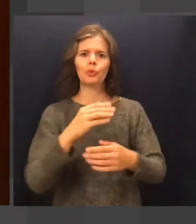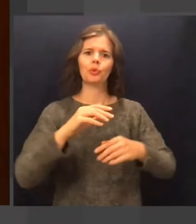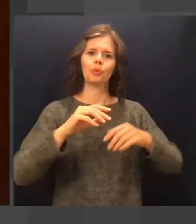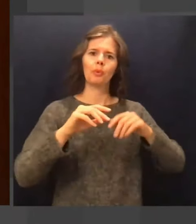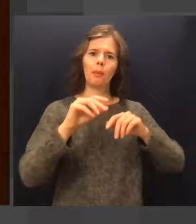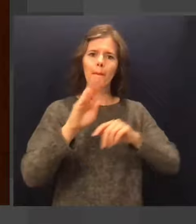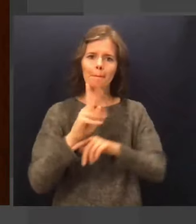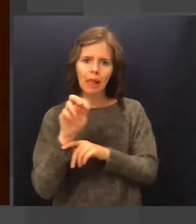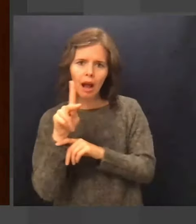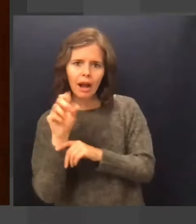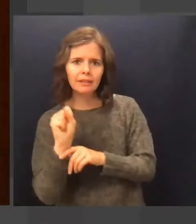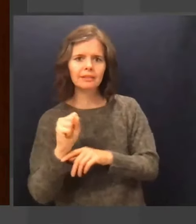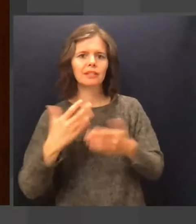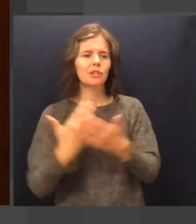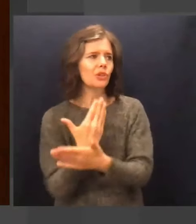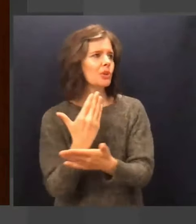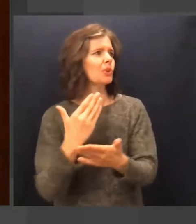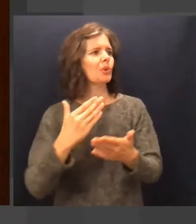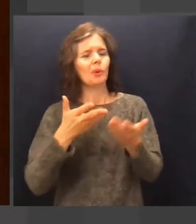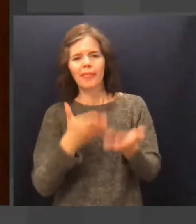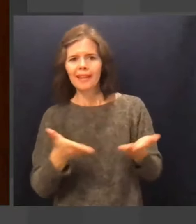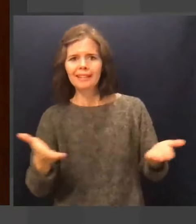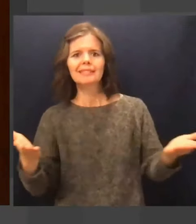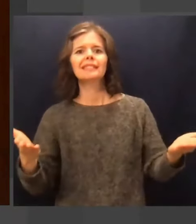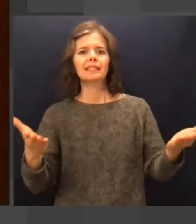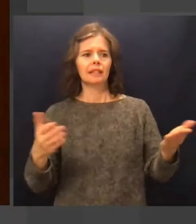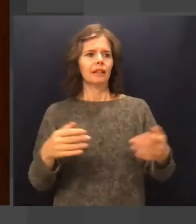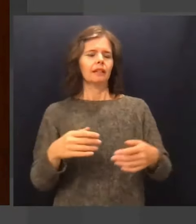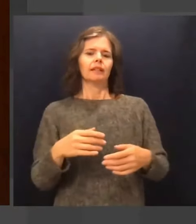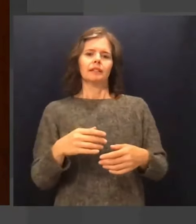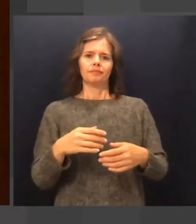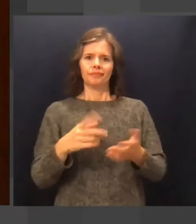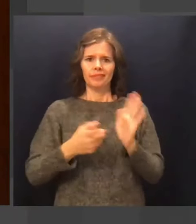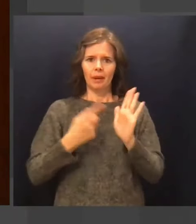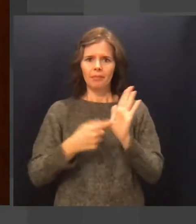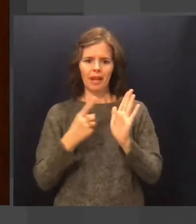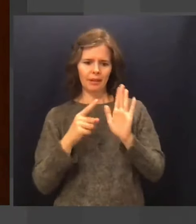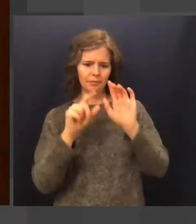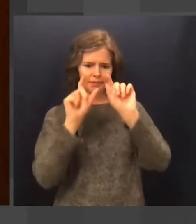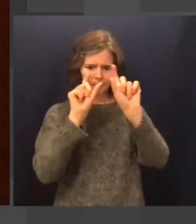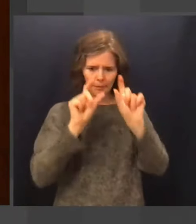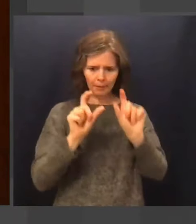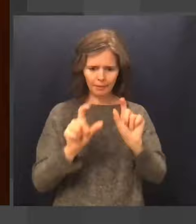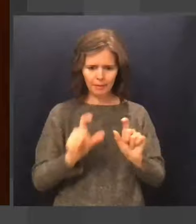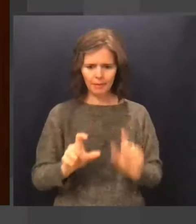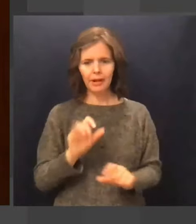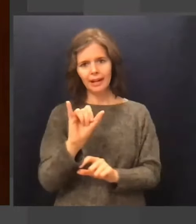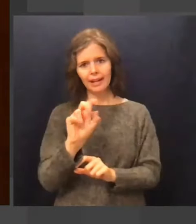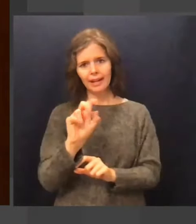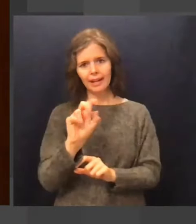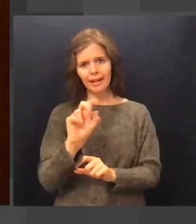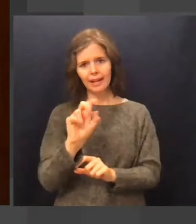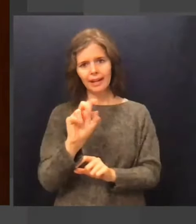BLOCKS AND NEW ITEMS ALL THE TIME AND THAT DOES CREATE AN